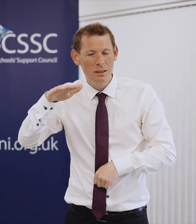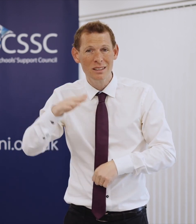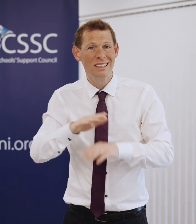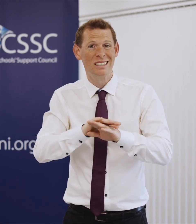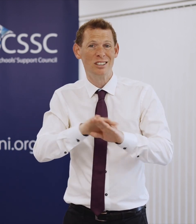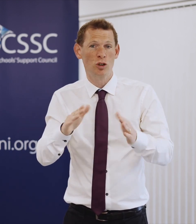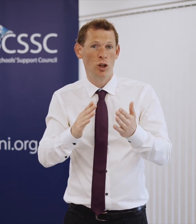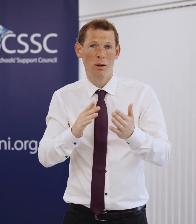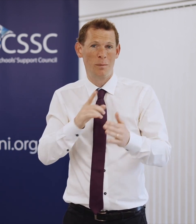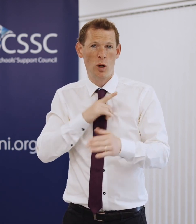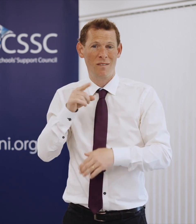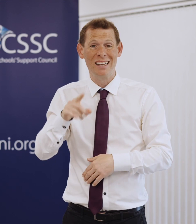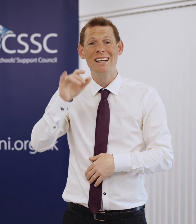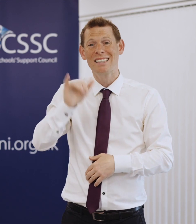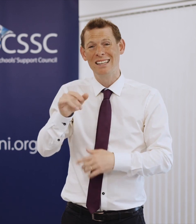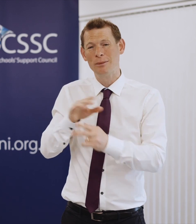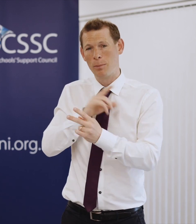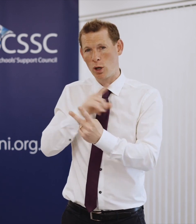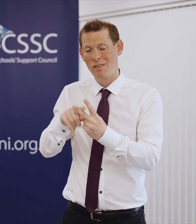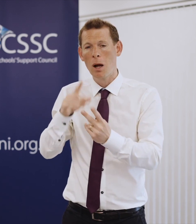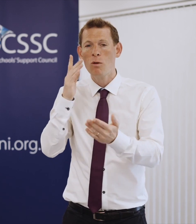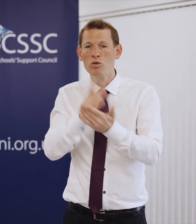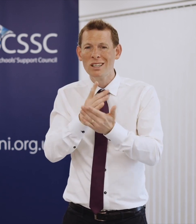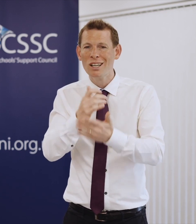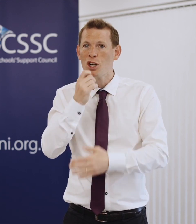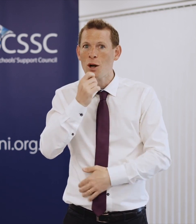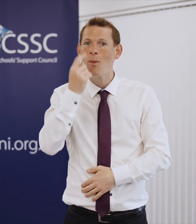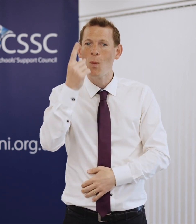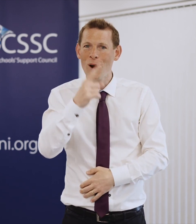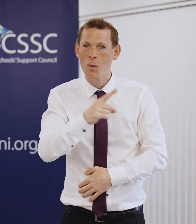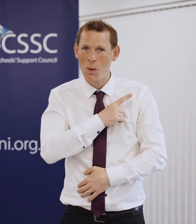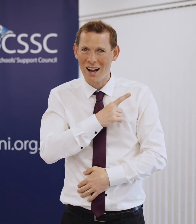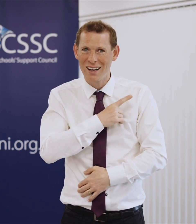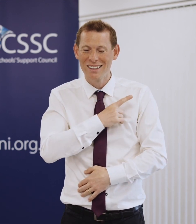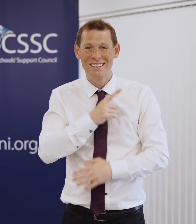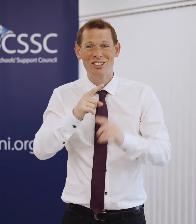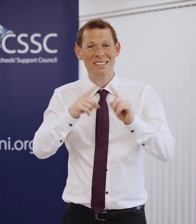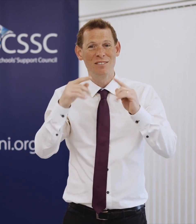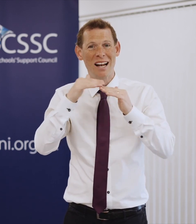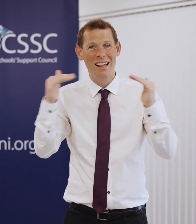lip reading, they haven't practiced lip reading. Sometimes there can be reasons but the number